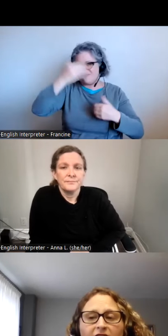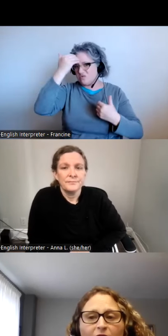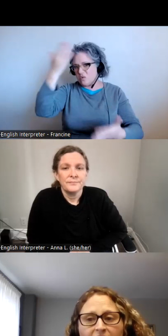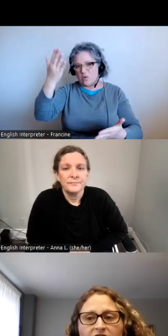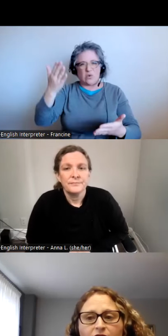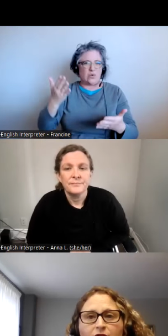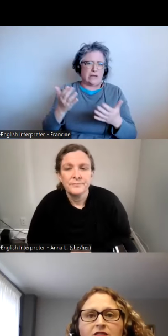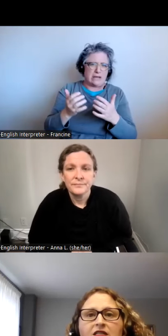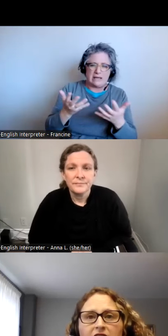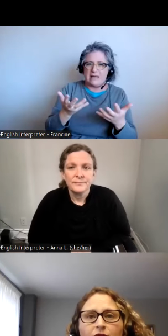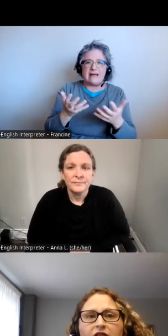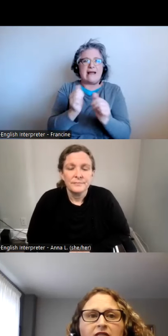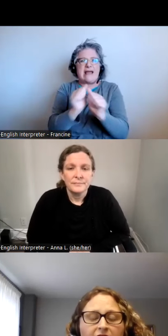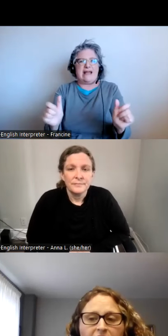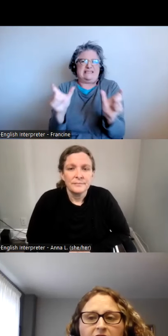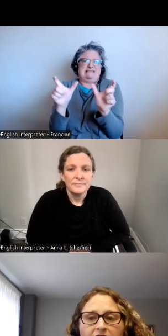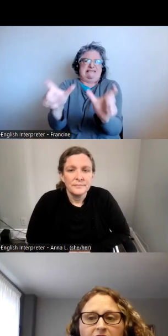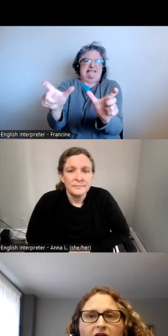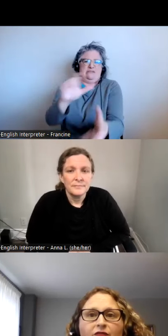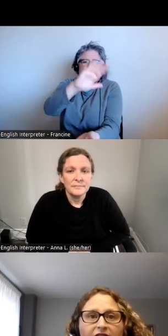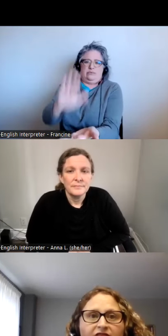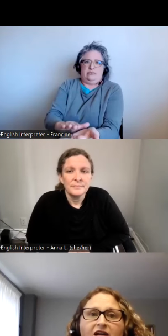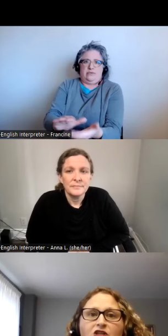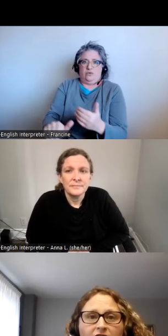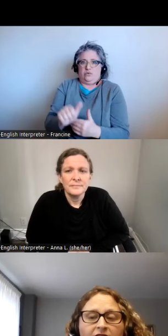asymptomatic. There is a lot about reinfection that we just